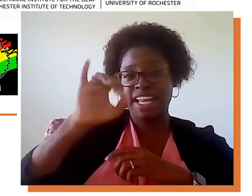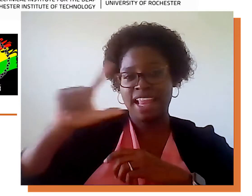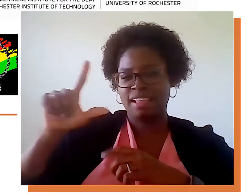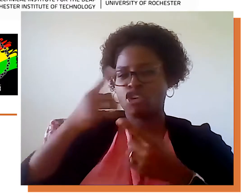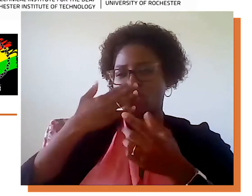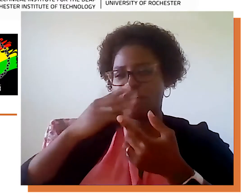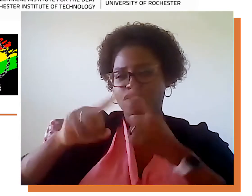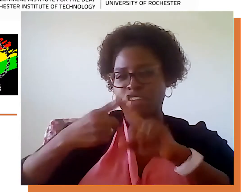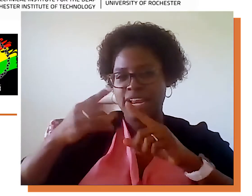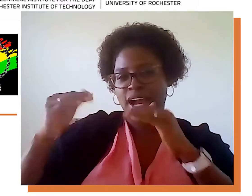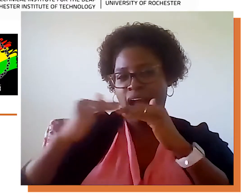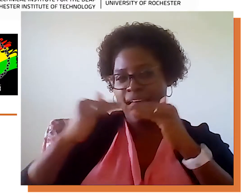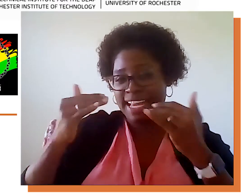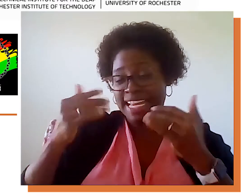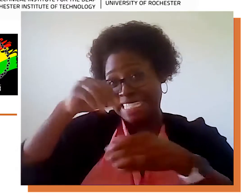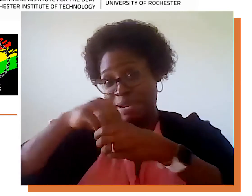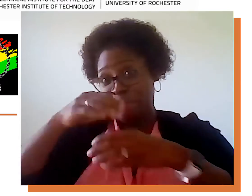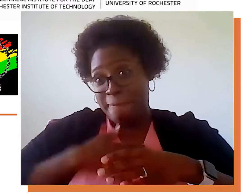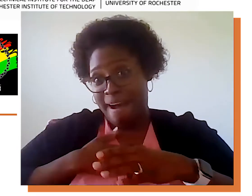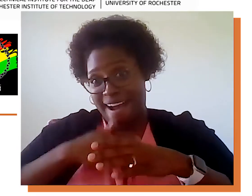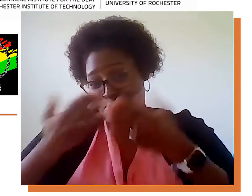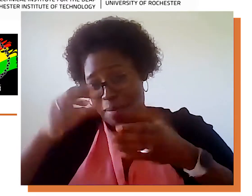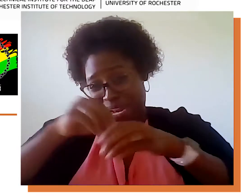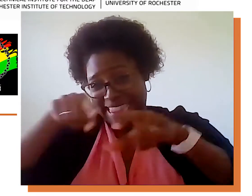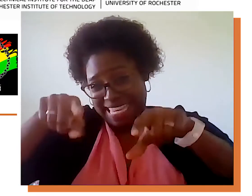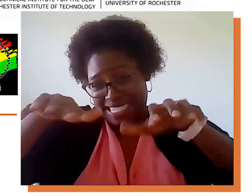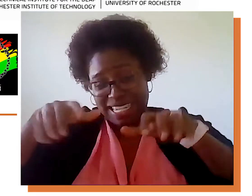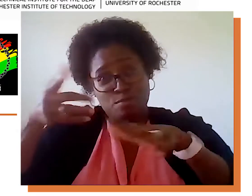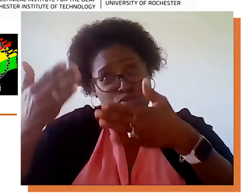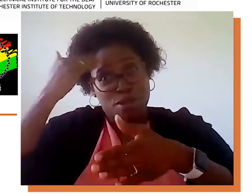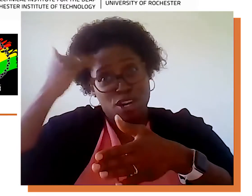Joe Hill, who's a good friend of mine, Dr. Joseph Hill...